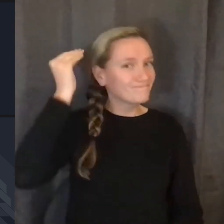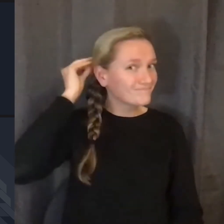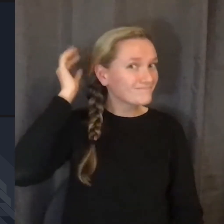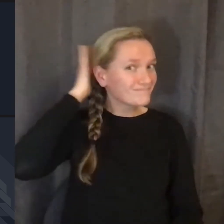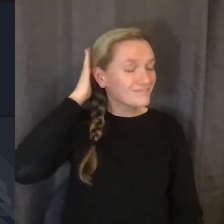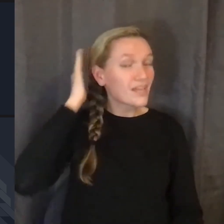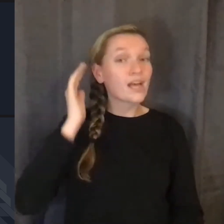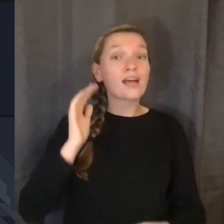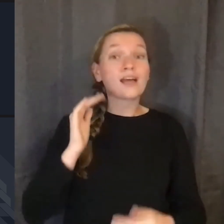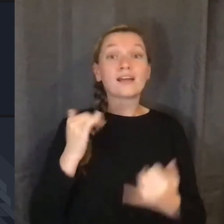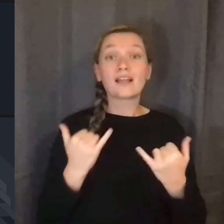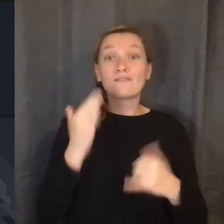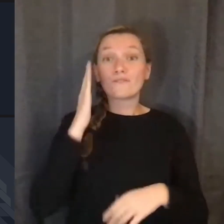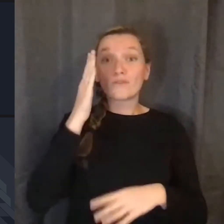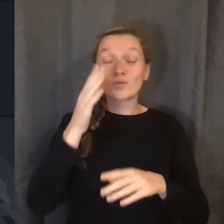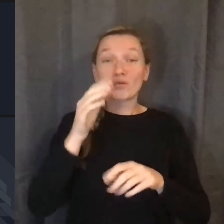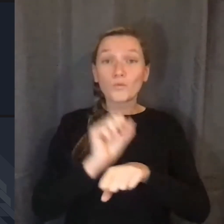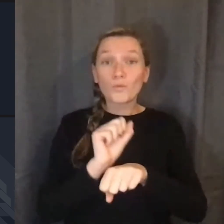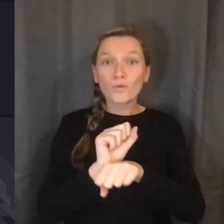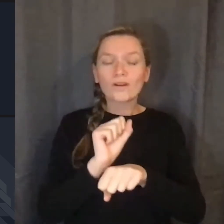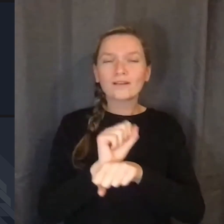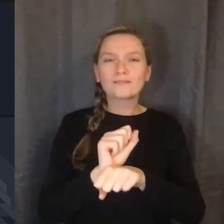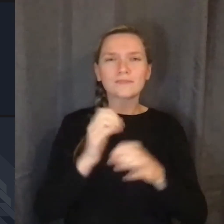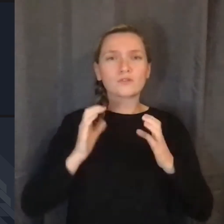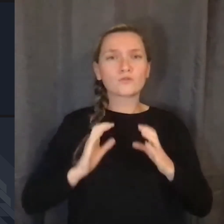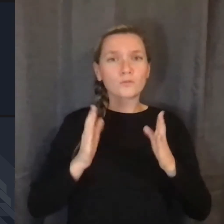After reading the results they can keep this in the back of their mind